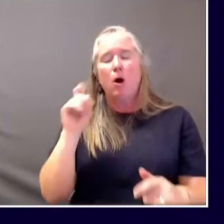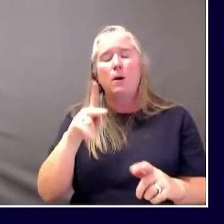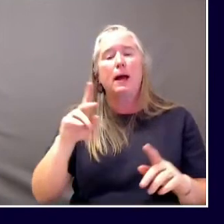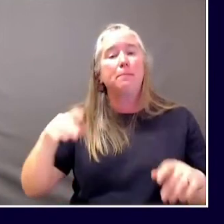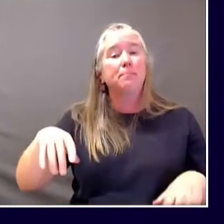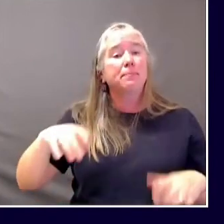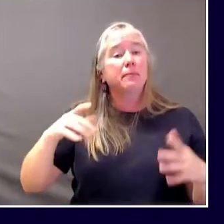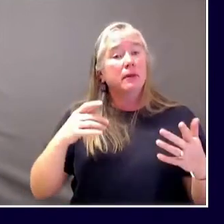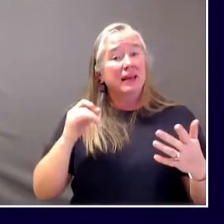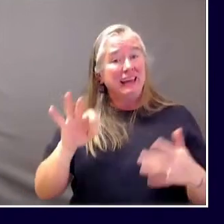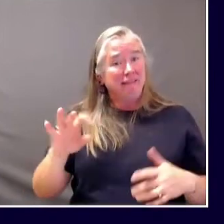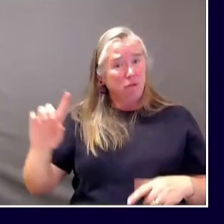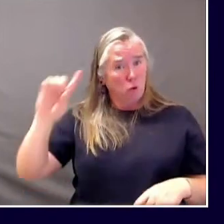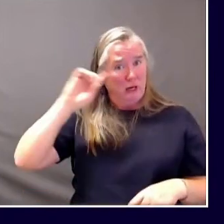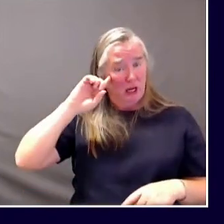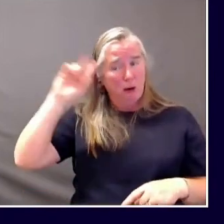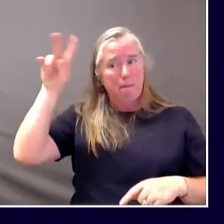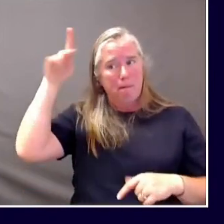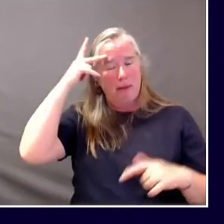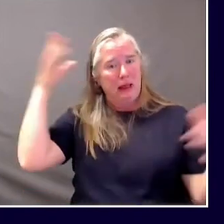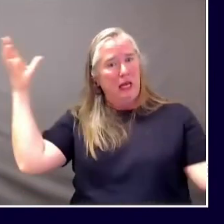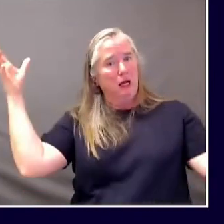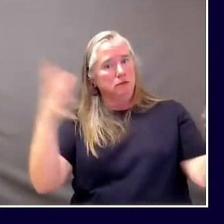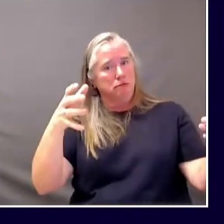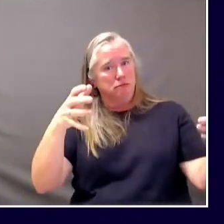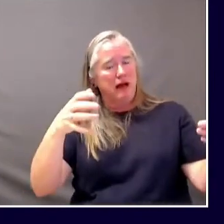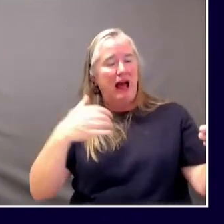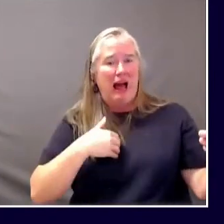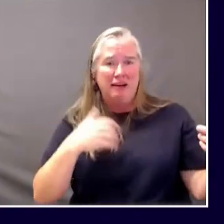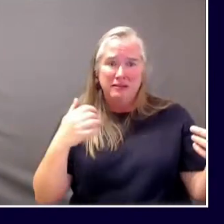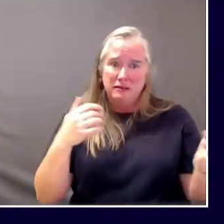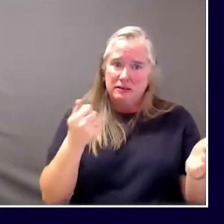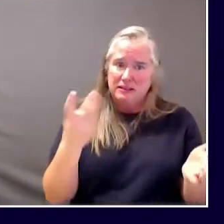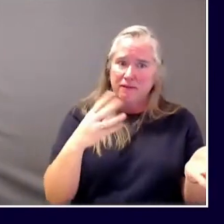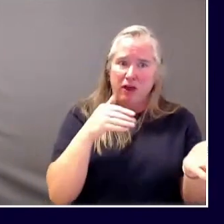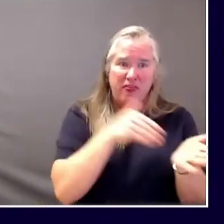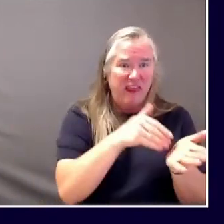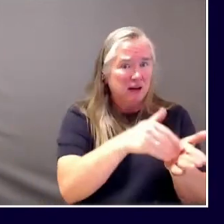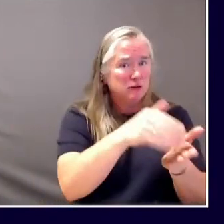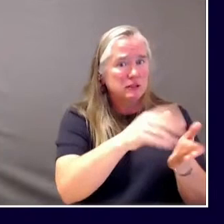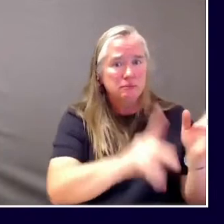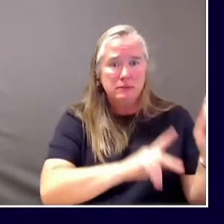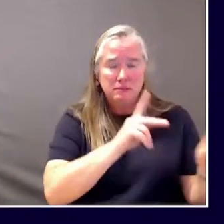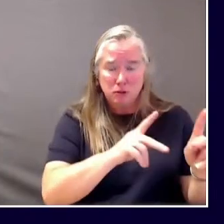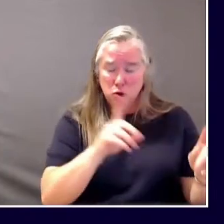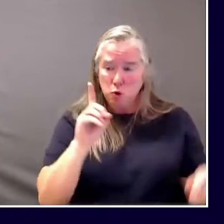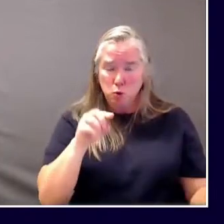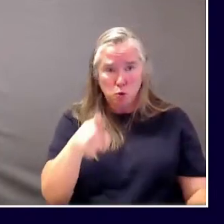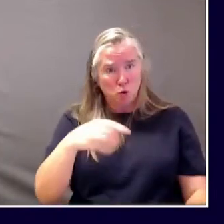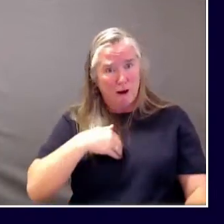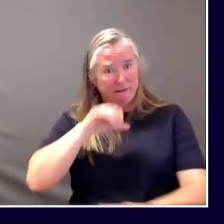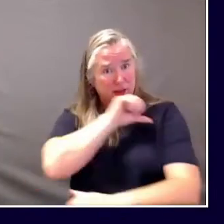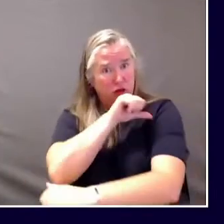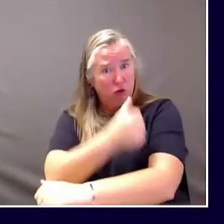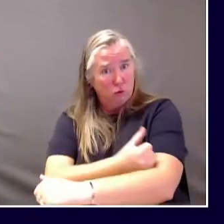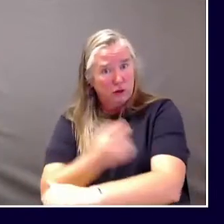who may or may not be wearing masking practicing social